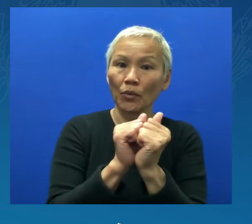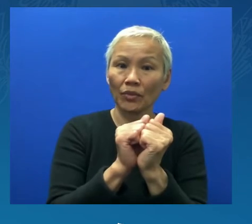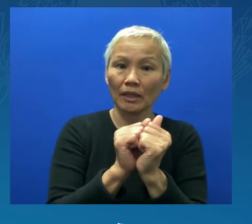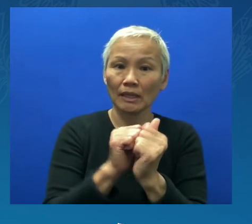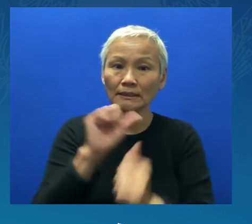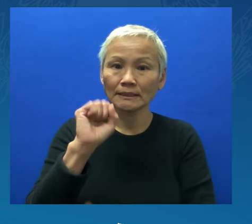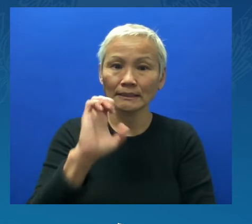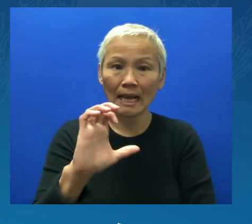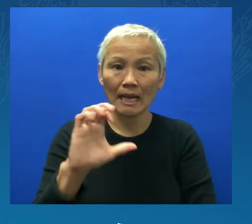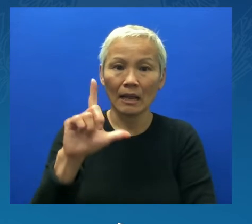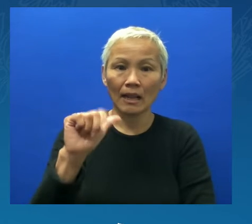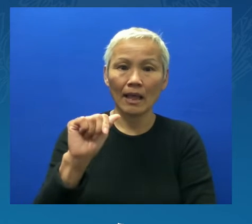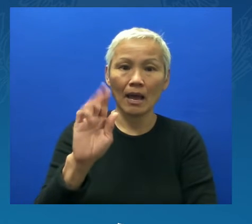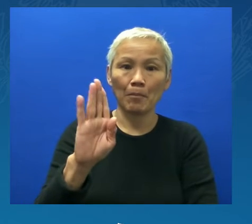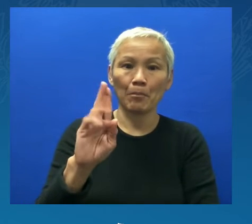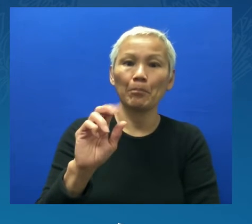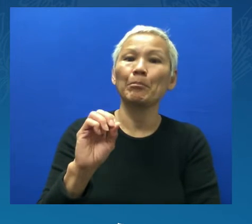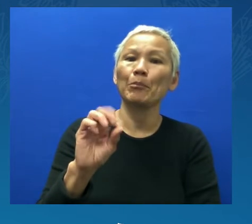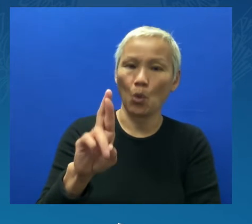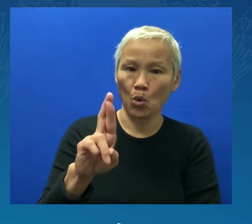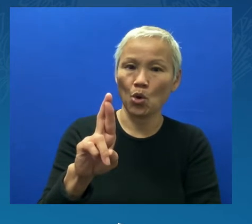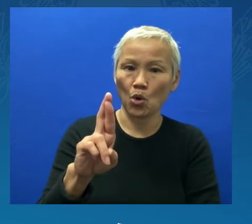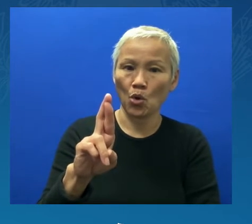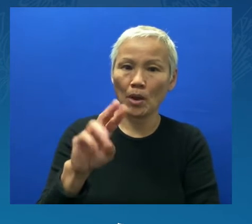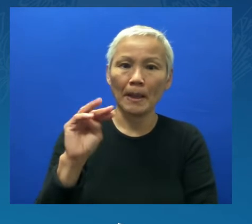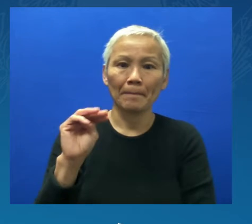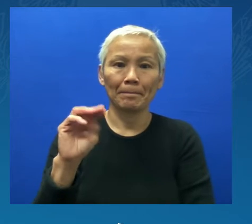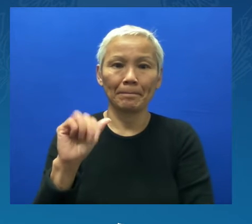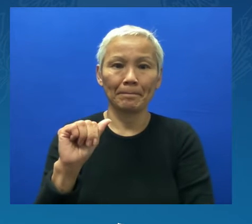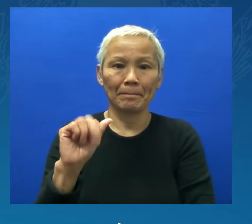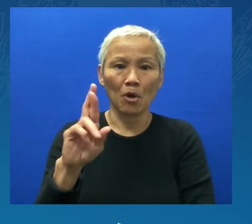on the subject of doulas, so let's pay them their value